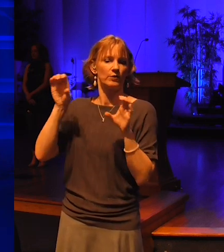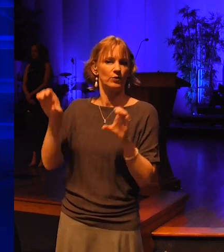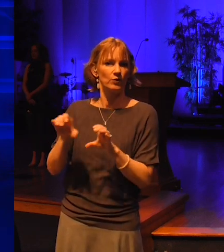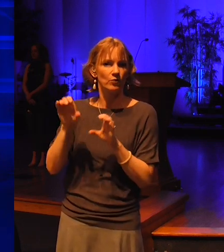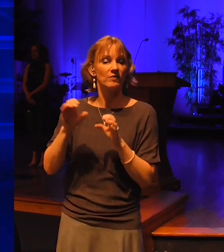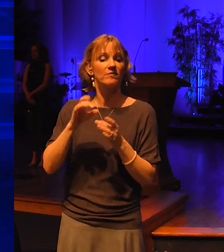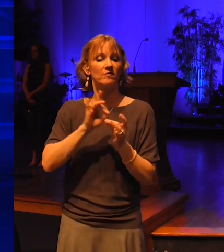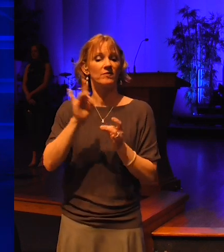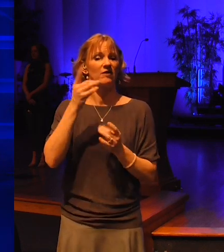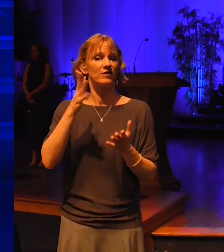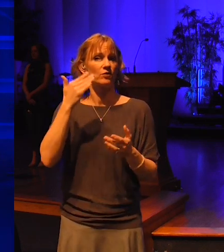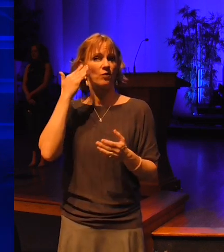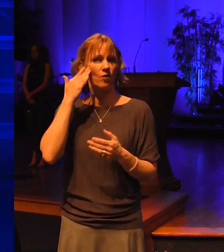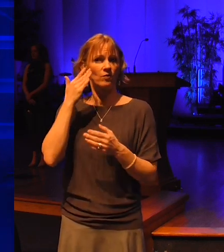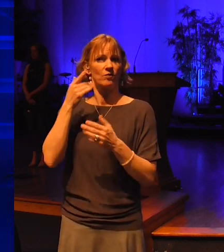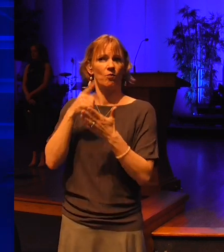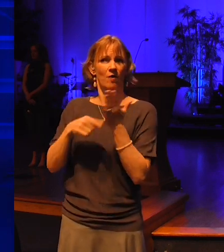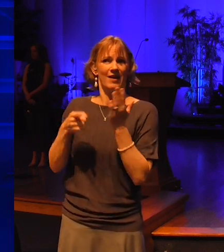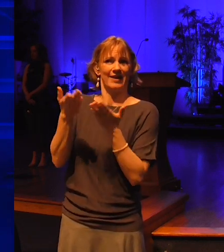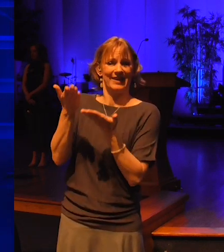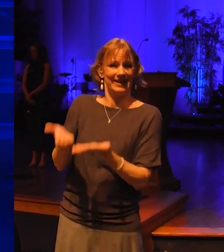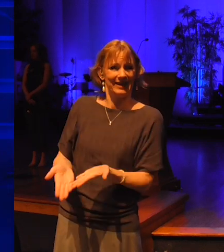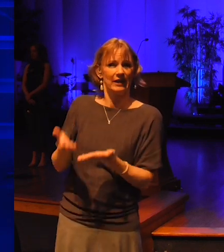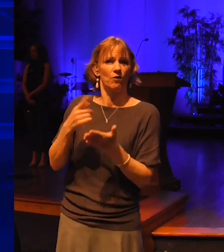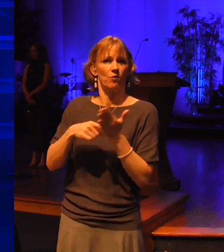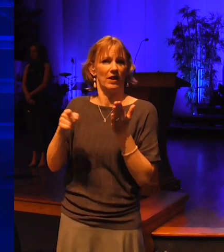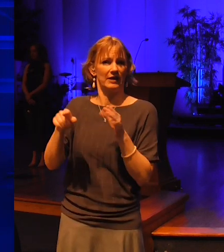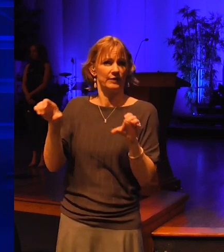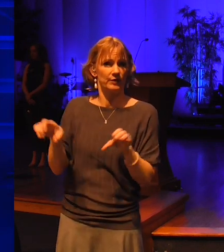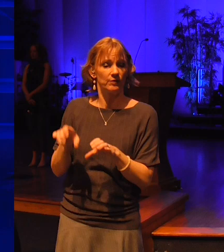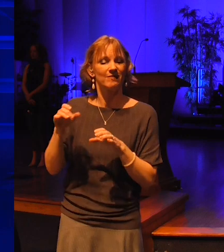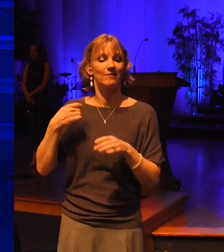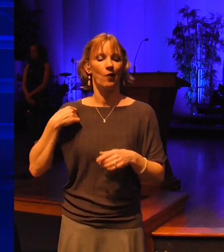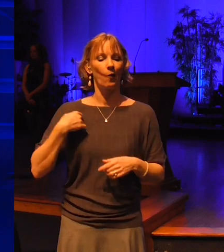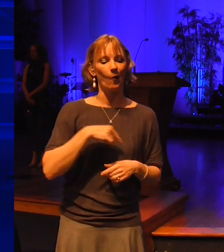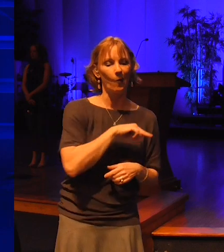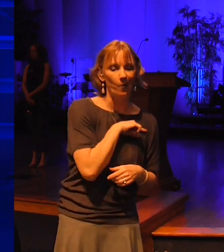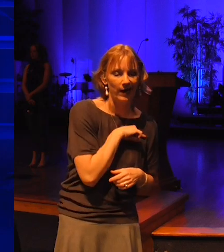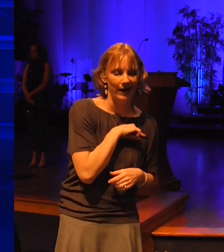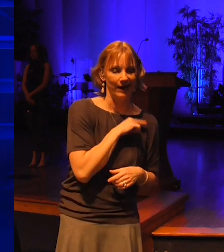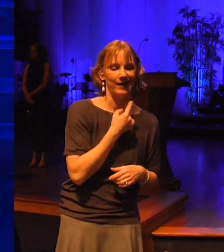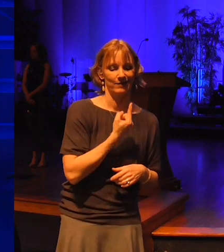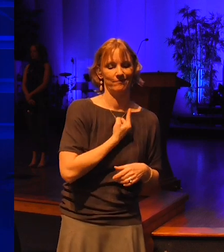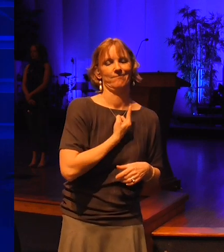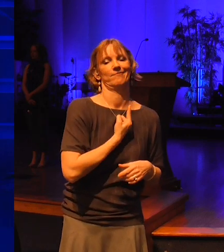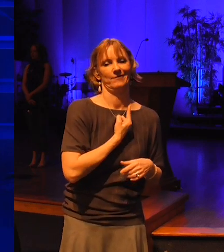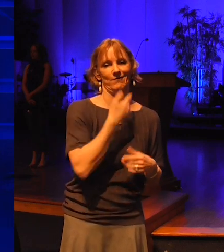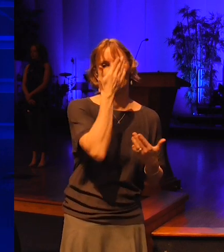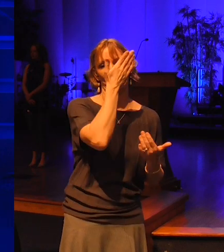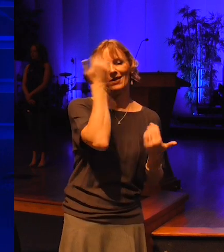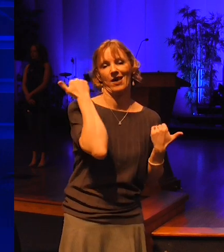it is and it knows what it's doing it's us that forgets it's ourselves that loses that sense of